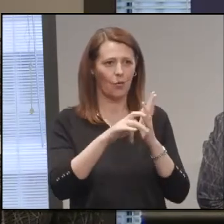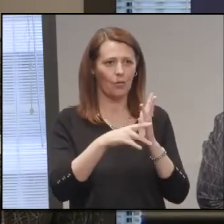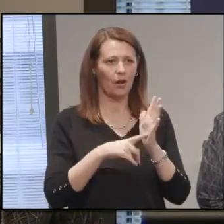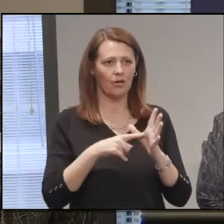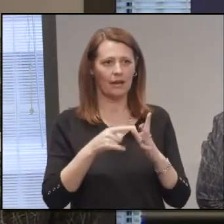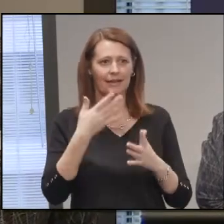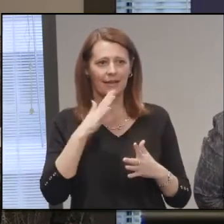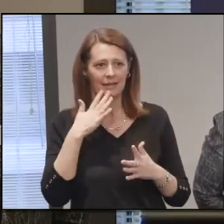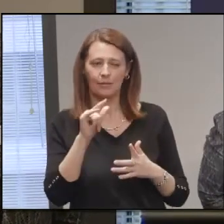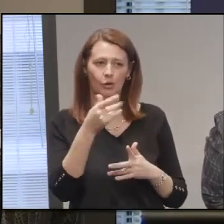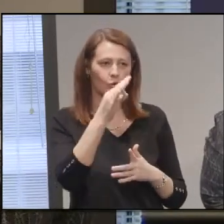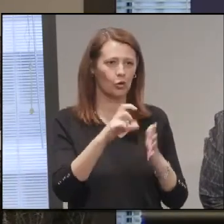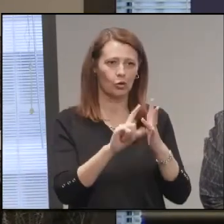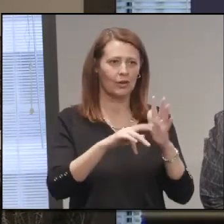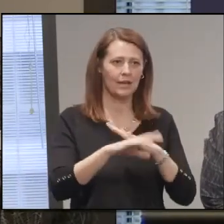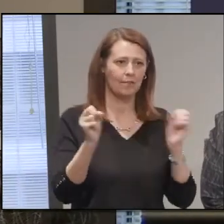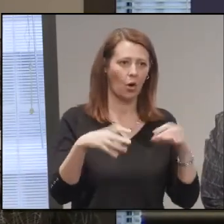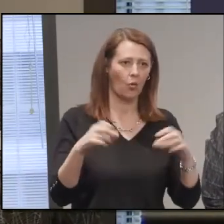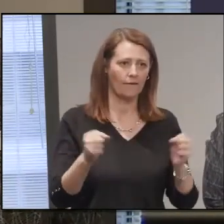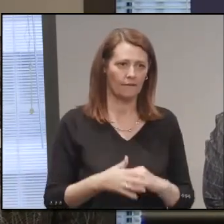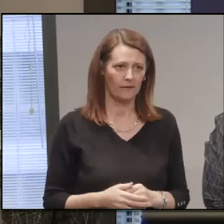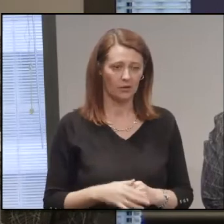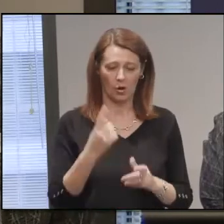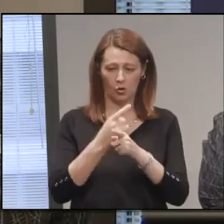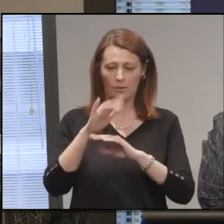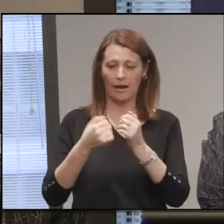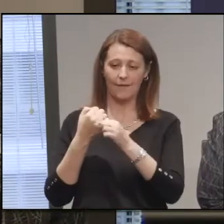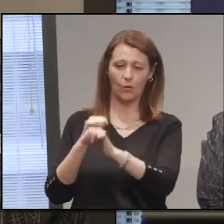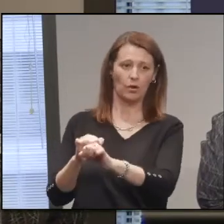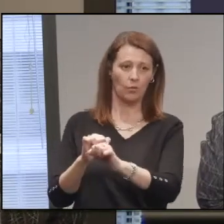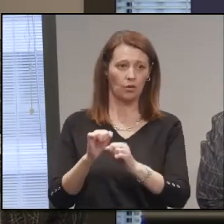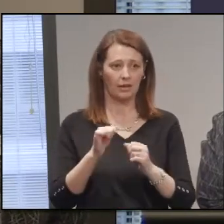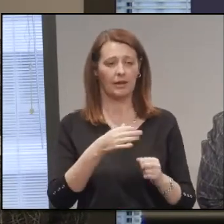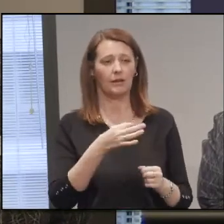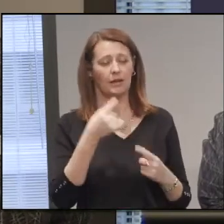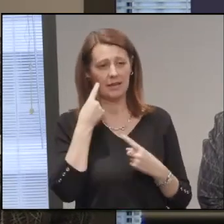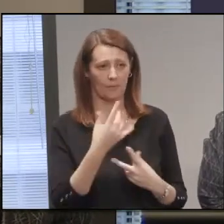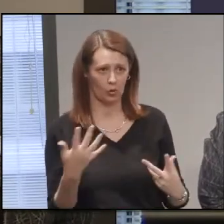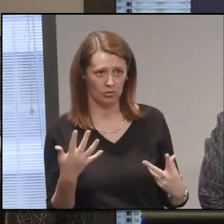do it in a microwave. So, you talk about avoidable exposures rather than things people don't need to